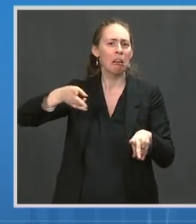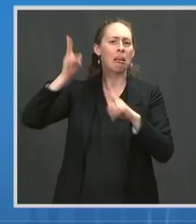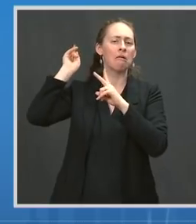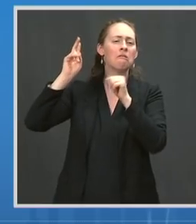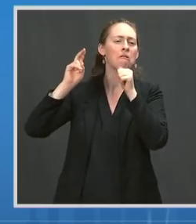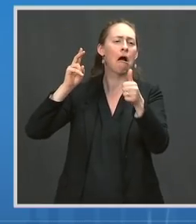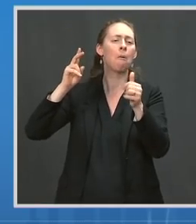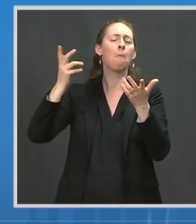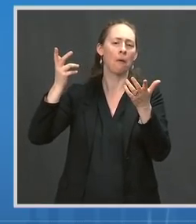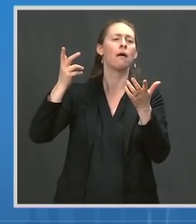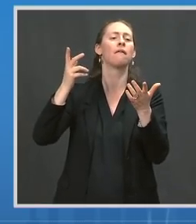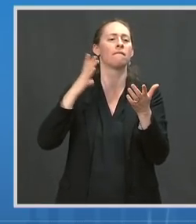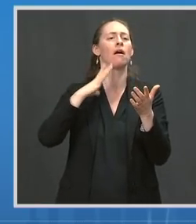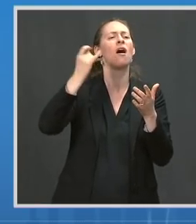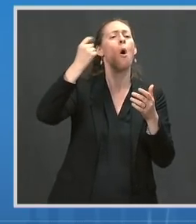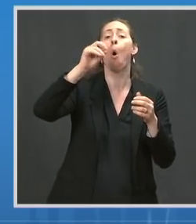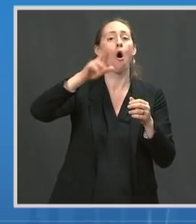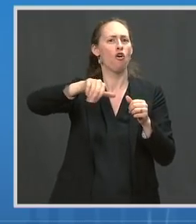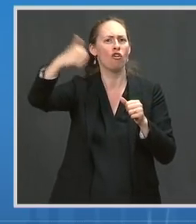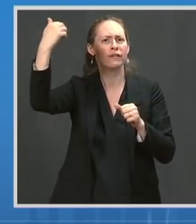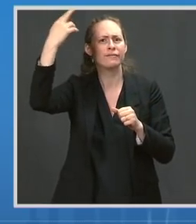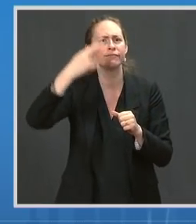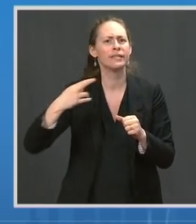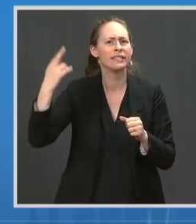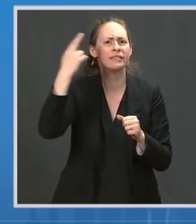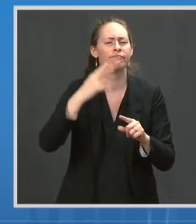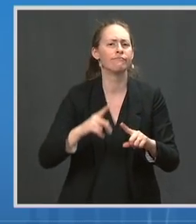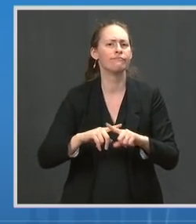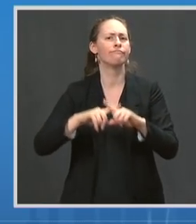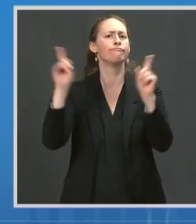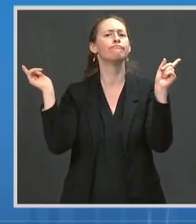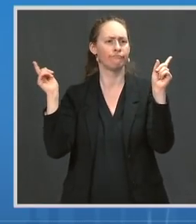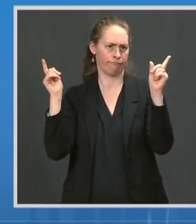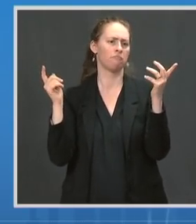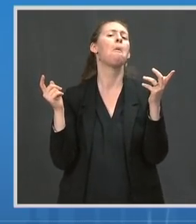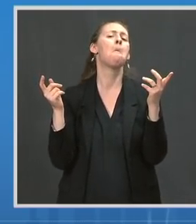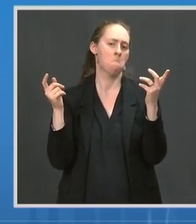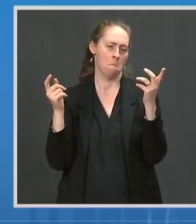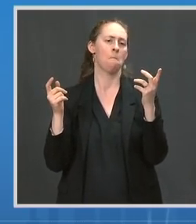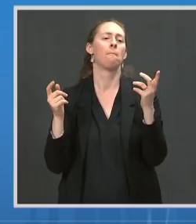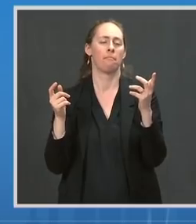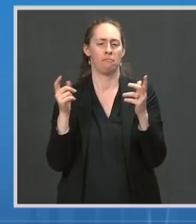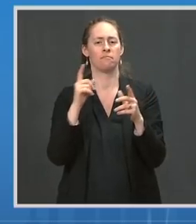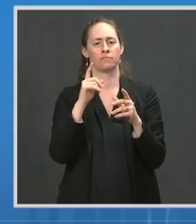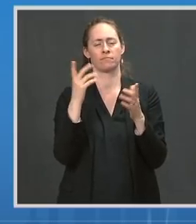other than the underlying COVID-19 disease but who otherwise meet the criteria.